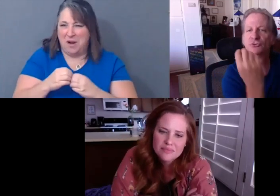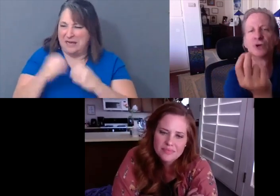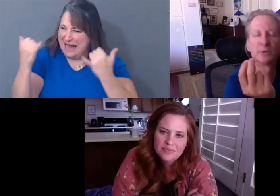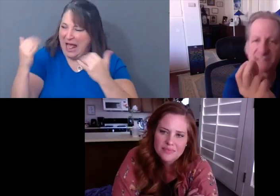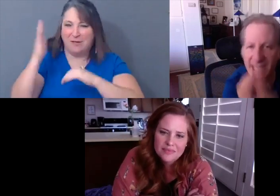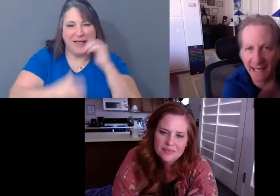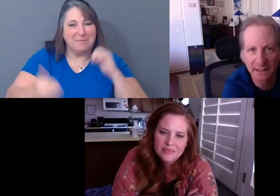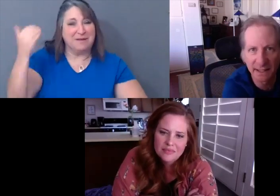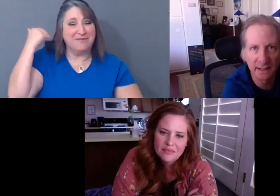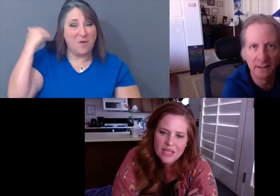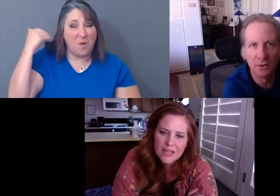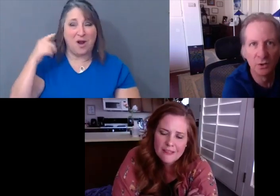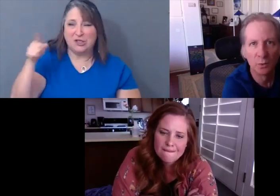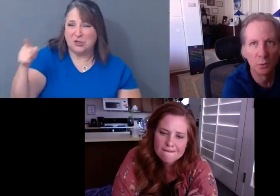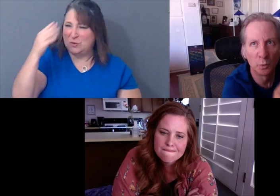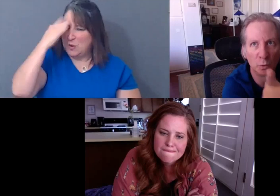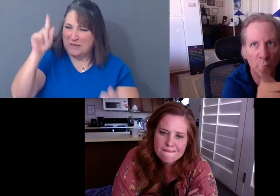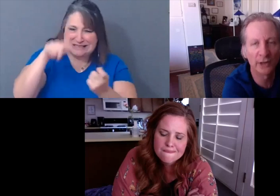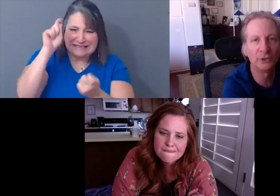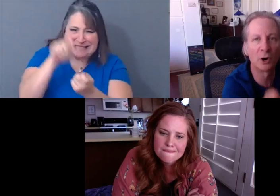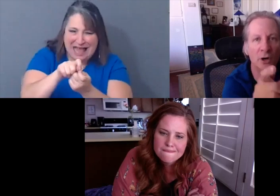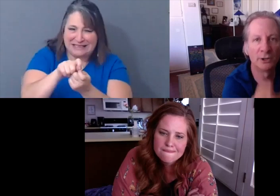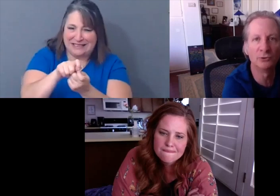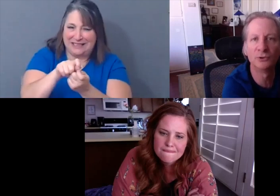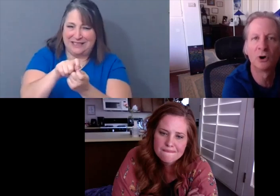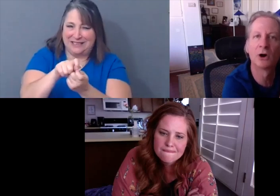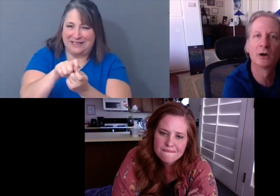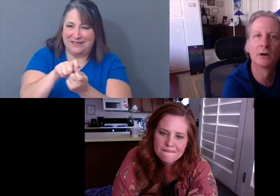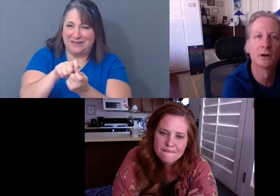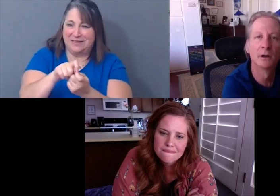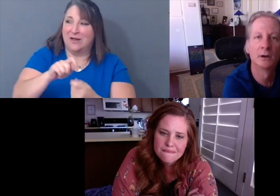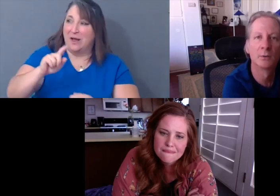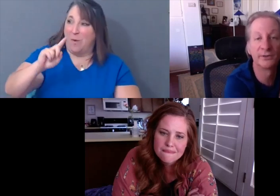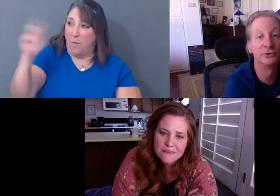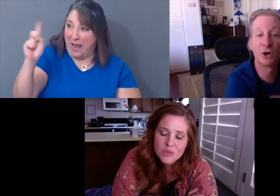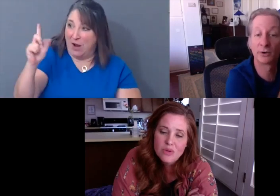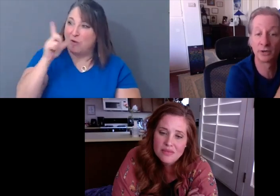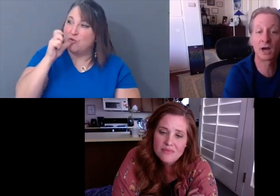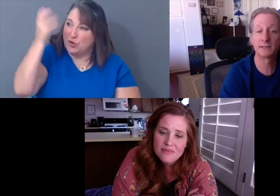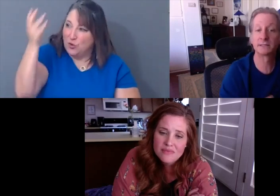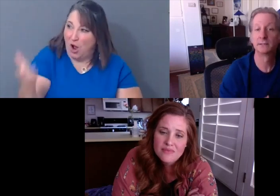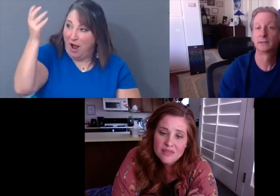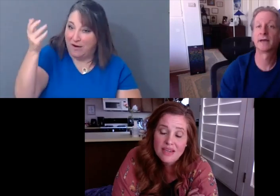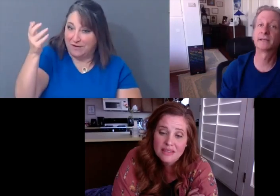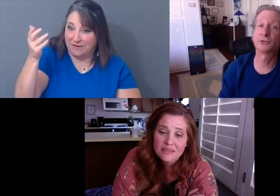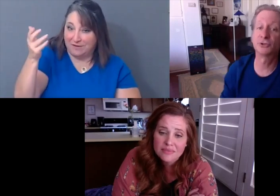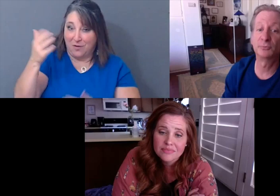you know exactly where you are and who you are. Whether you know it or not, I think you do.